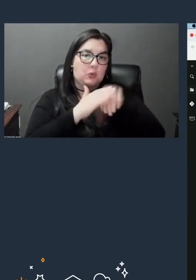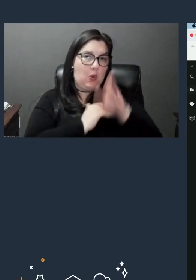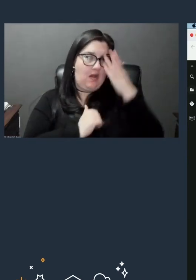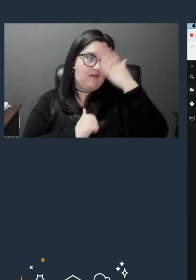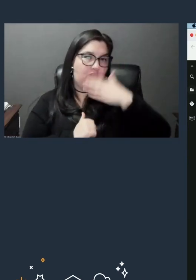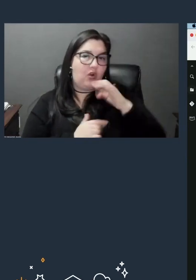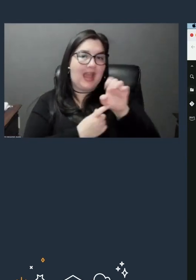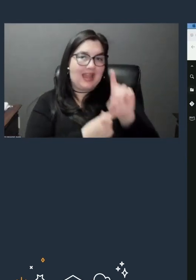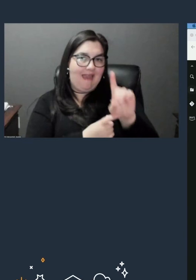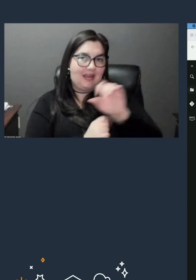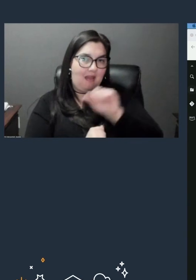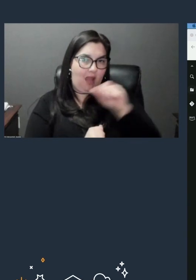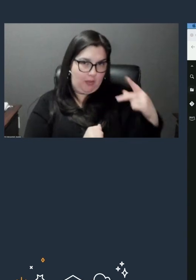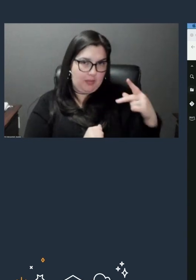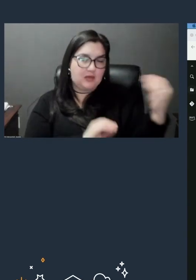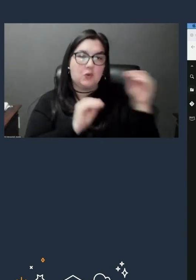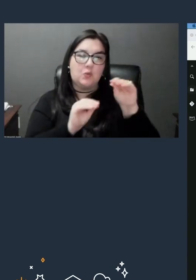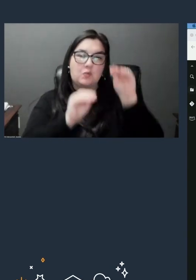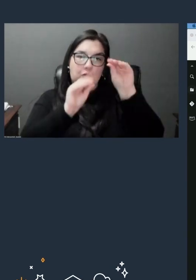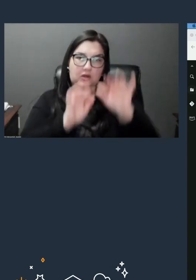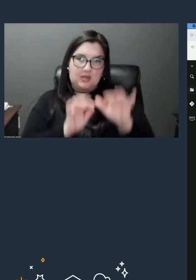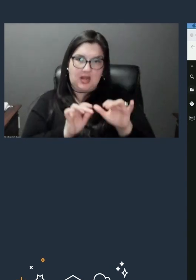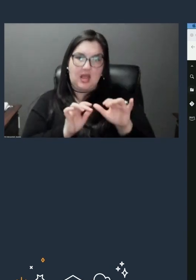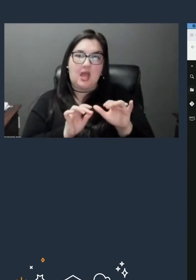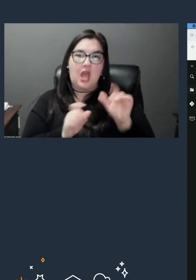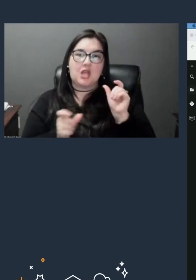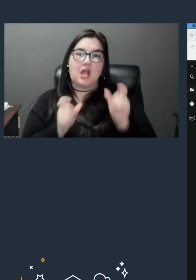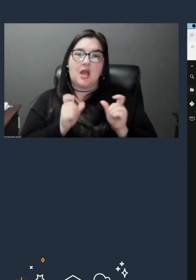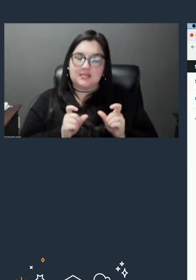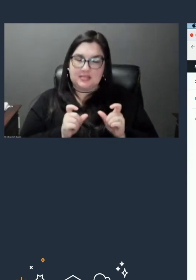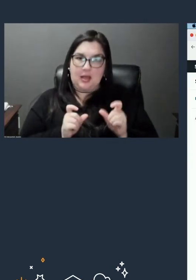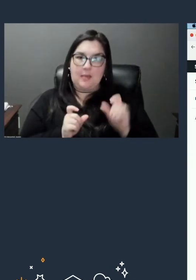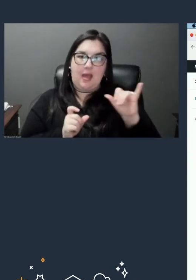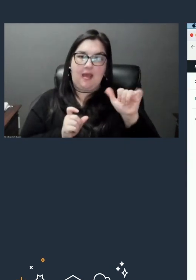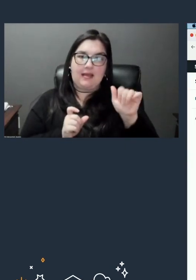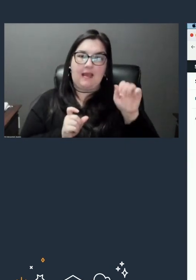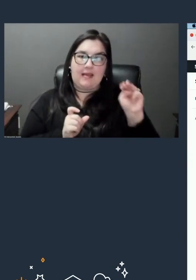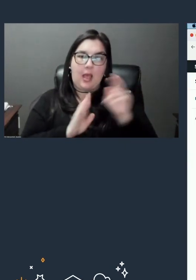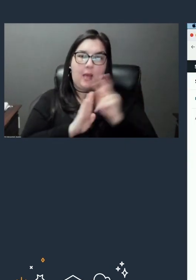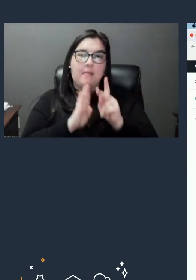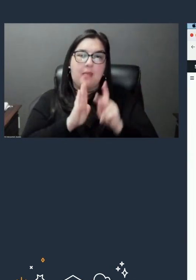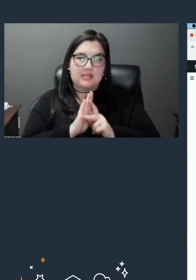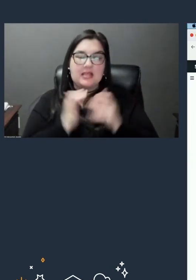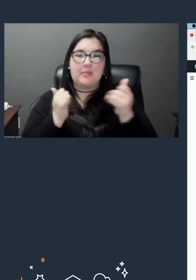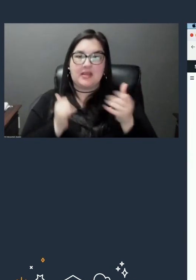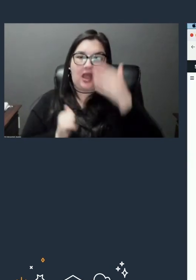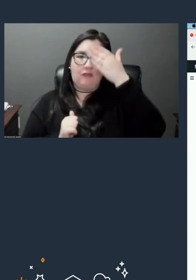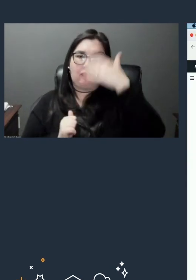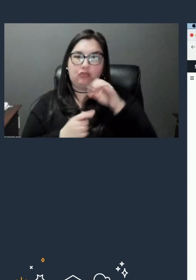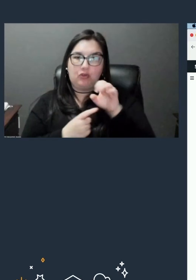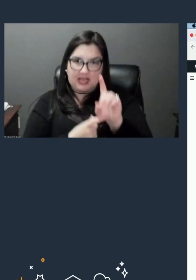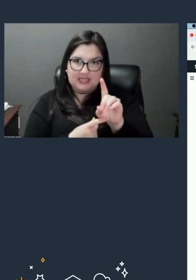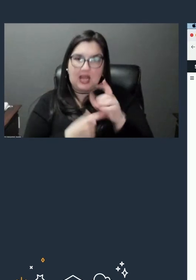to put in a custom IAM policy. So let me go to the front end, and I do a create policy here.